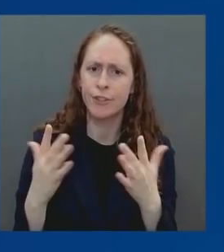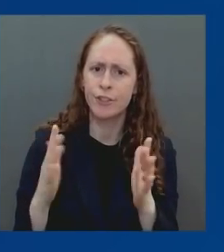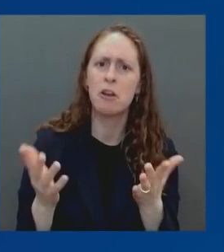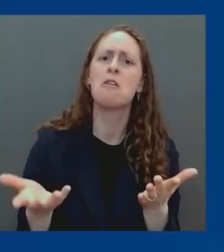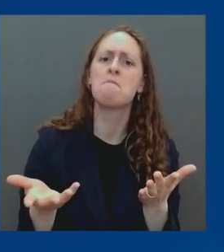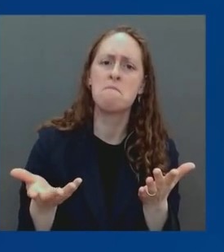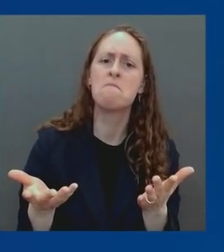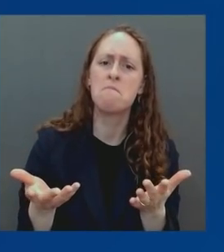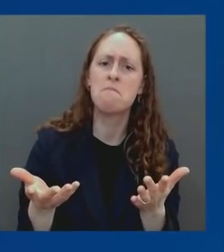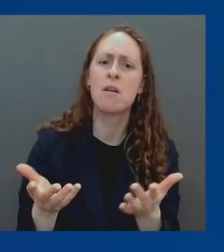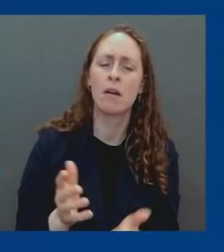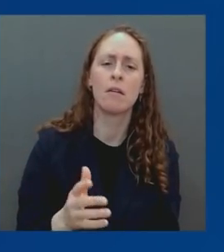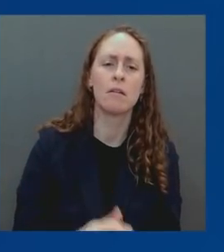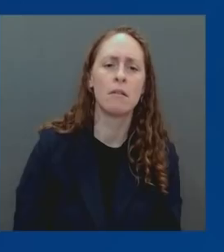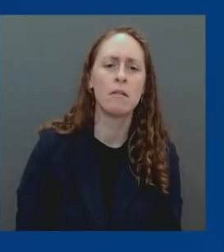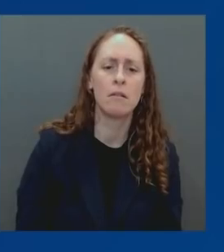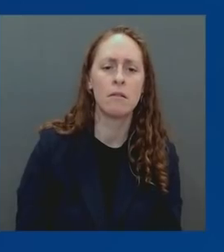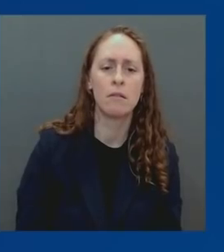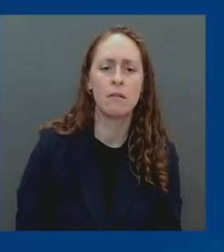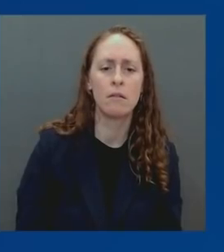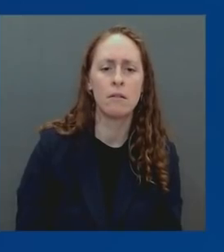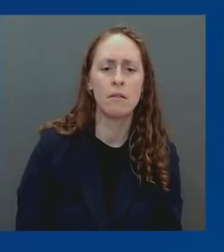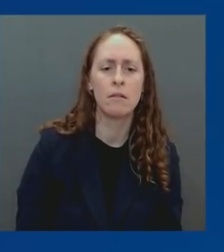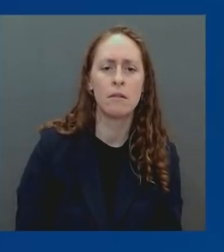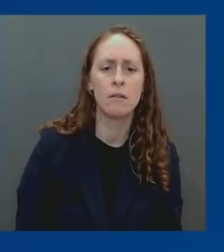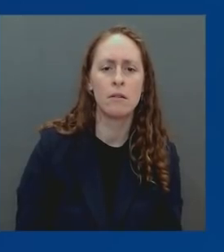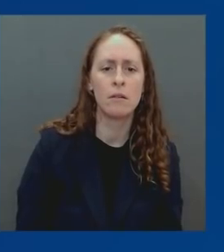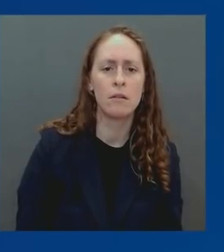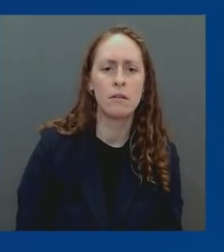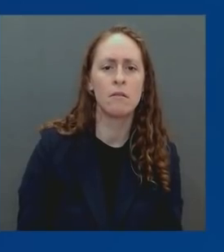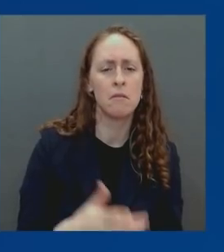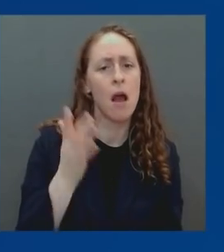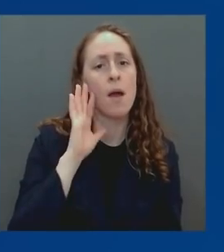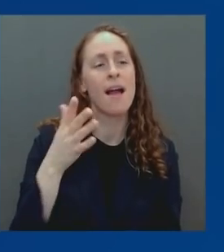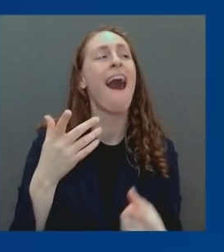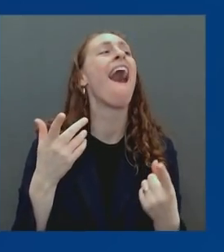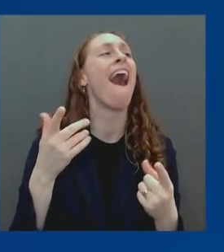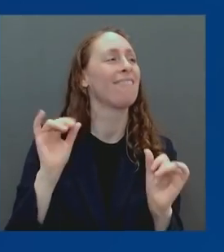when, as you have said, this will not dominate our lives. In other words, it will be similar